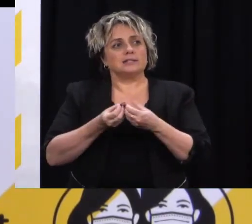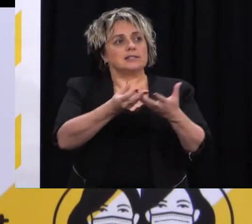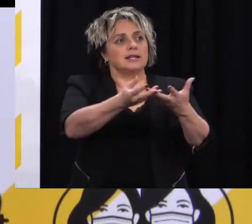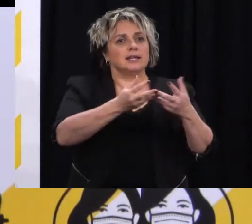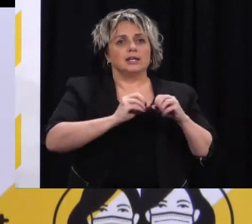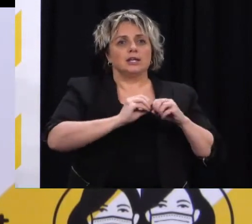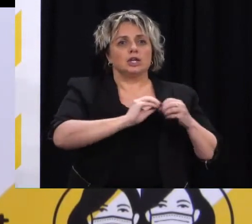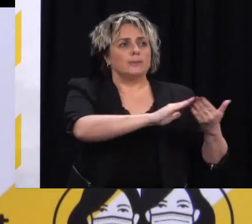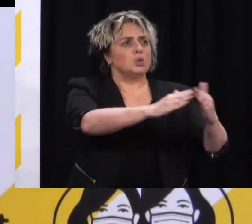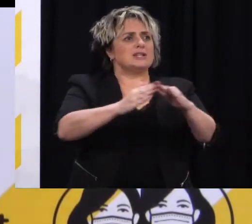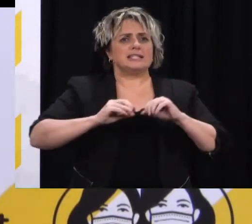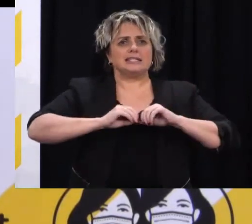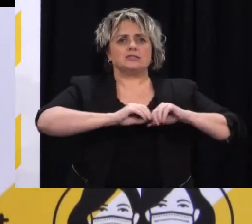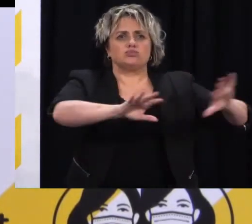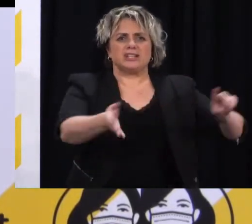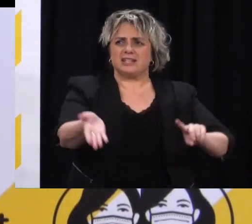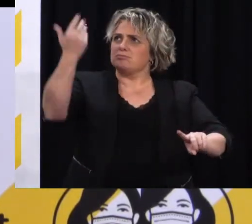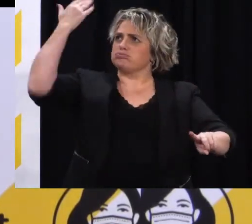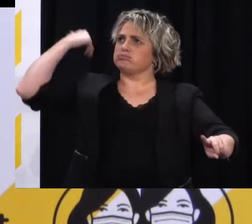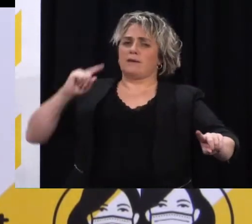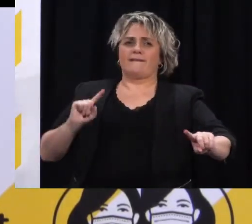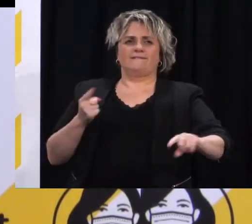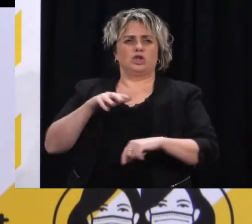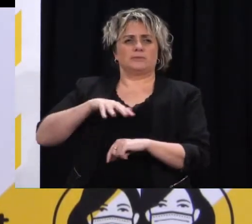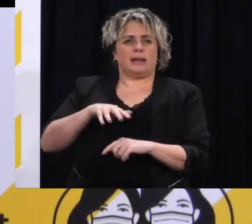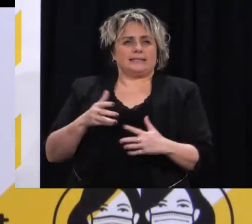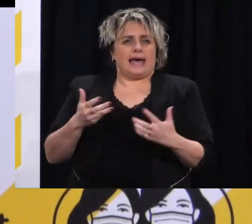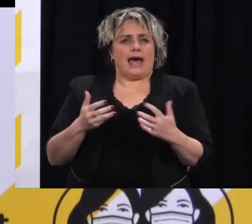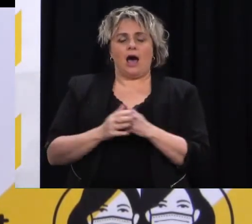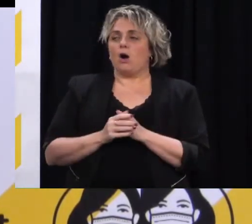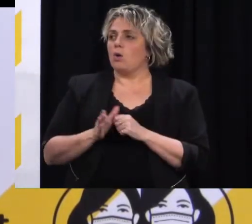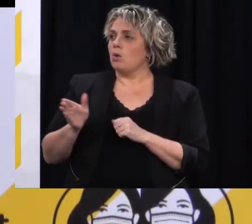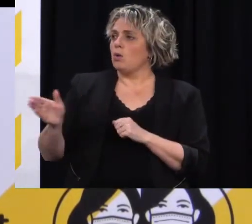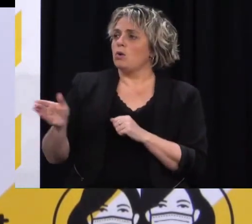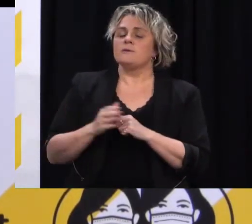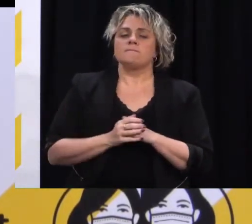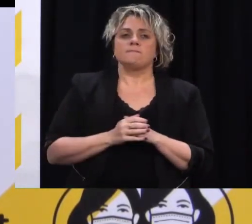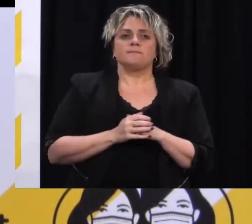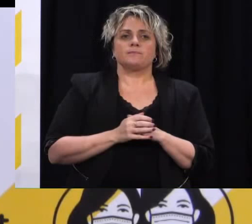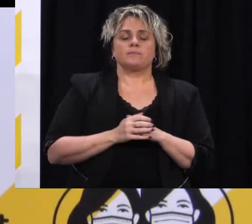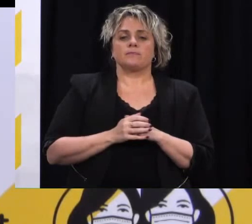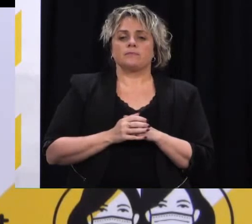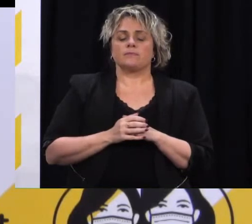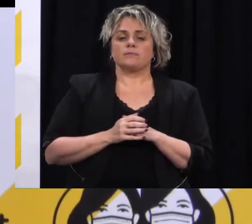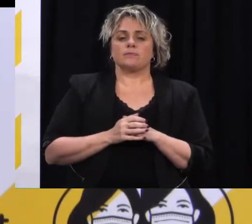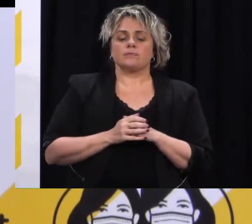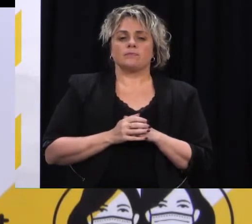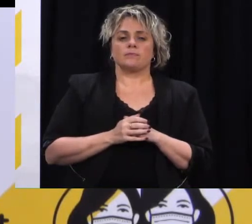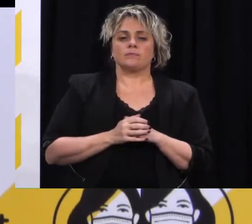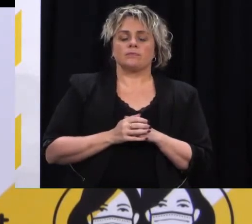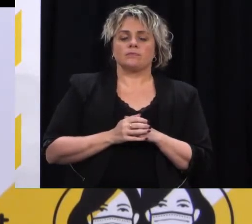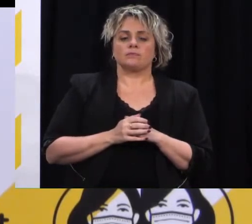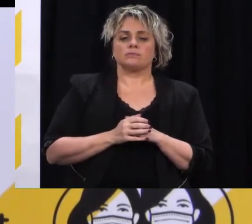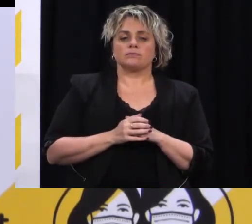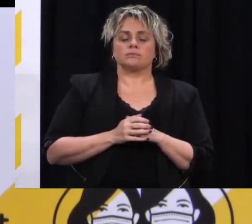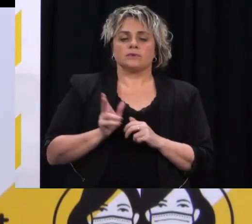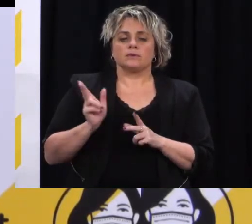Jenna. >> Are there any further updates on the investigation or whatever of how the Delta made it into the community in the